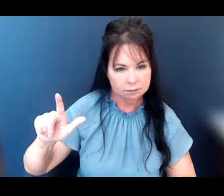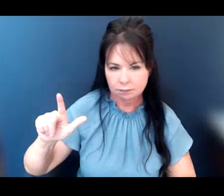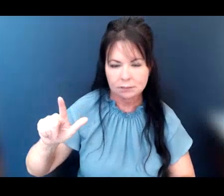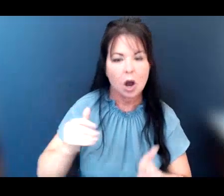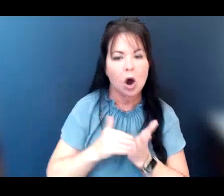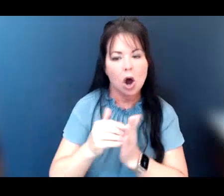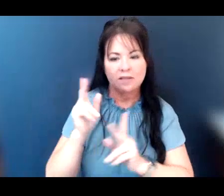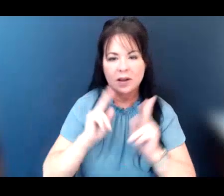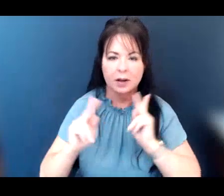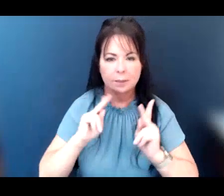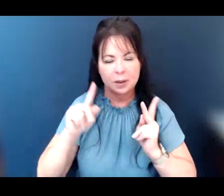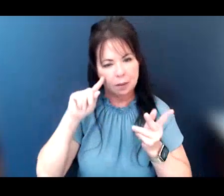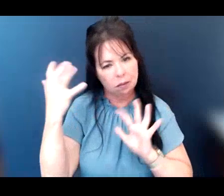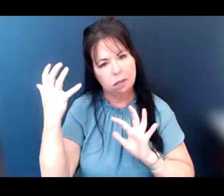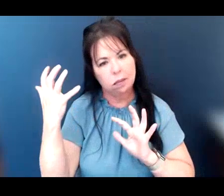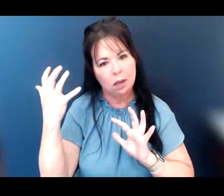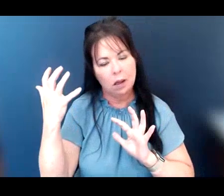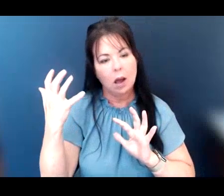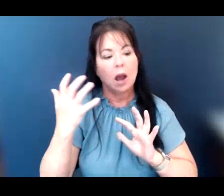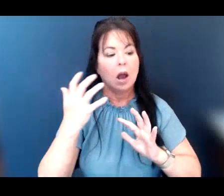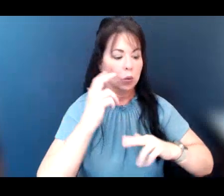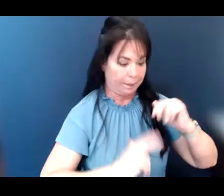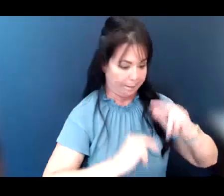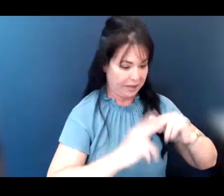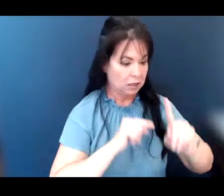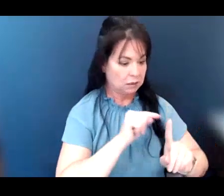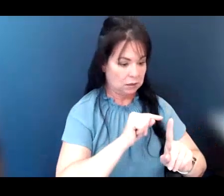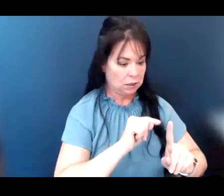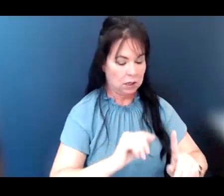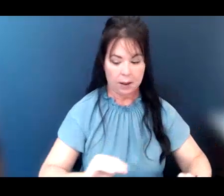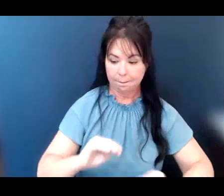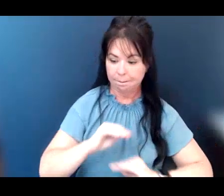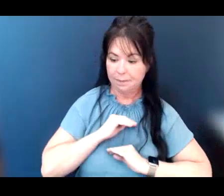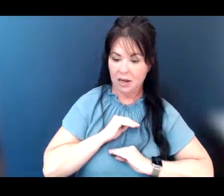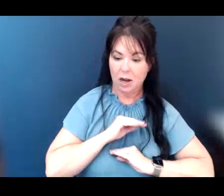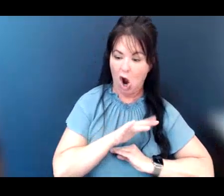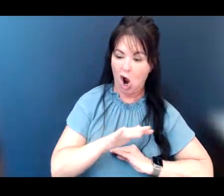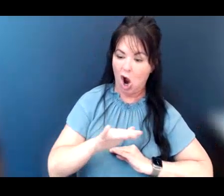doesn't meet all of the needs and wants of the audience. I just wanted to kind of throw that out there.